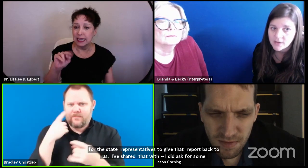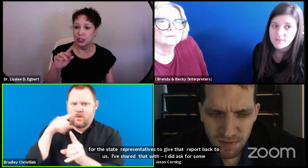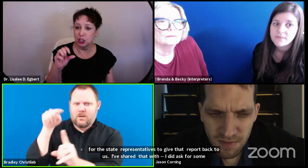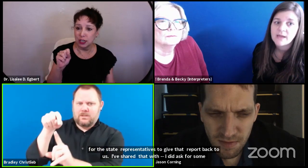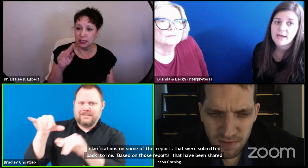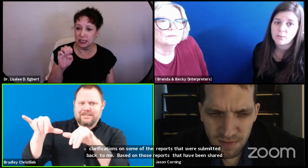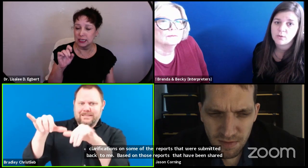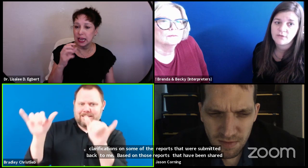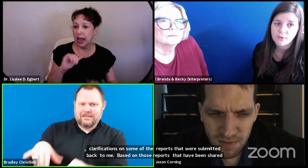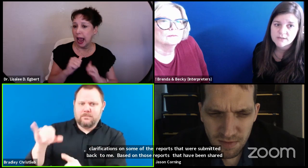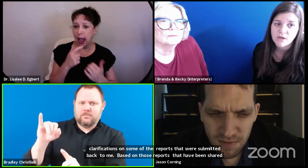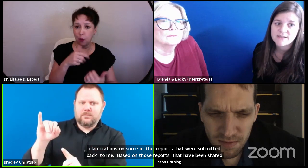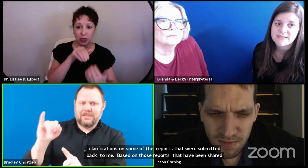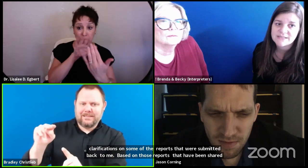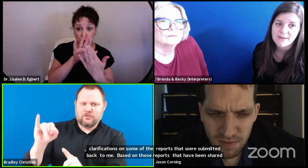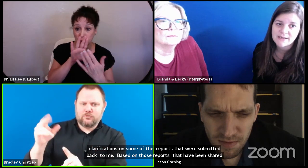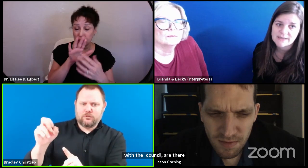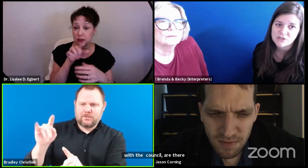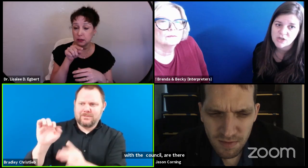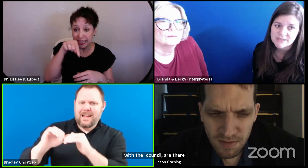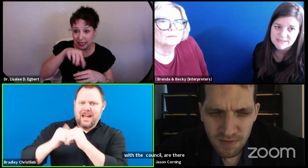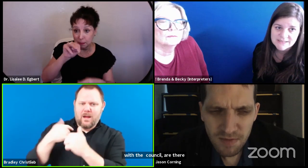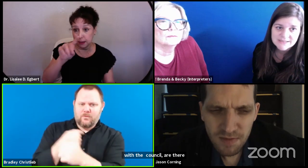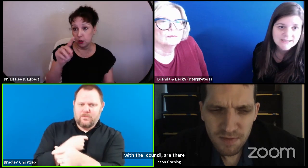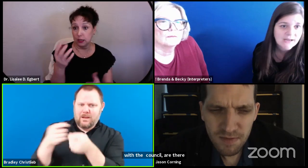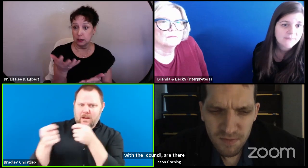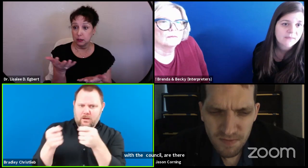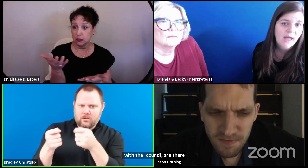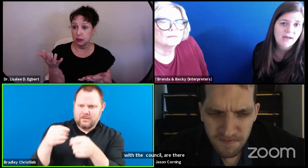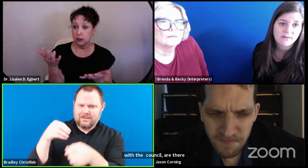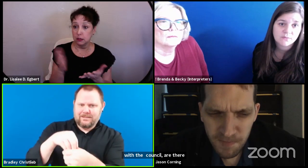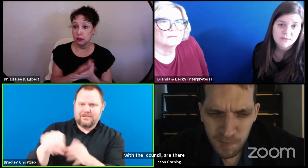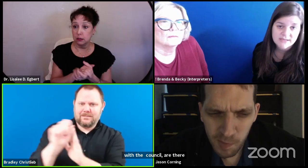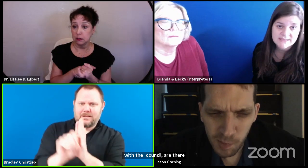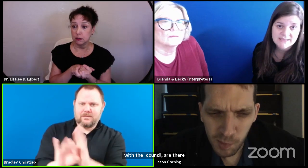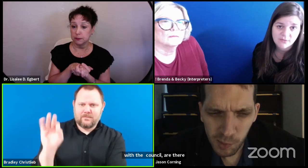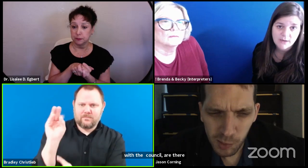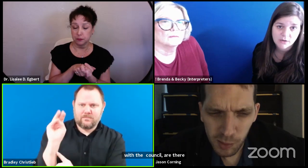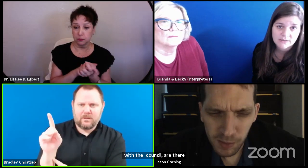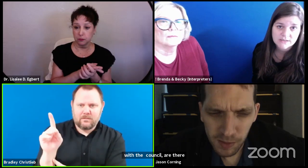Again, we're going to focus on the systematic injustices within the state of Maryland.